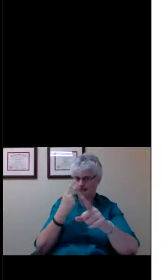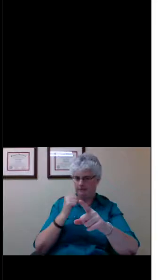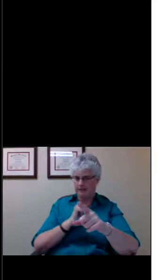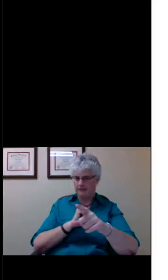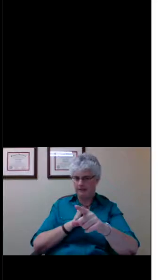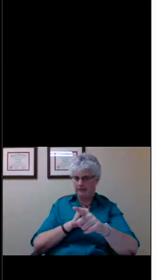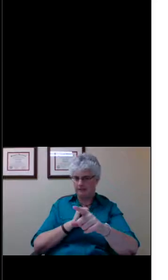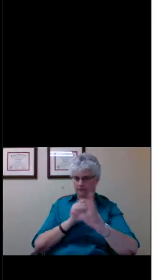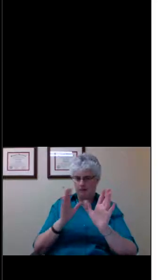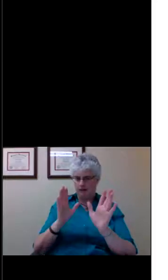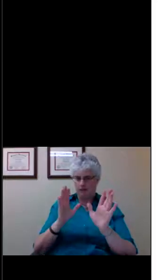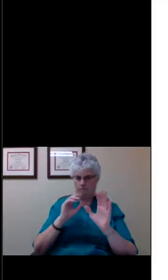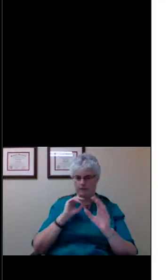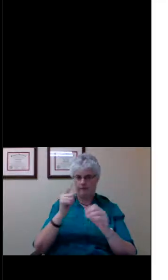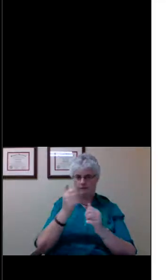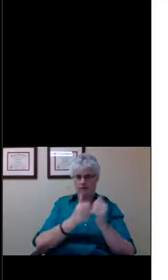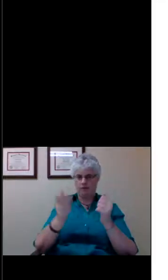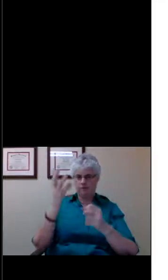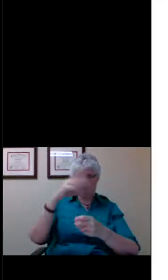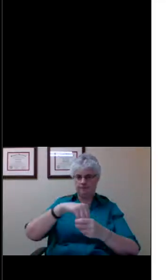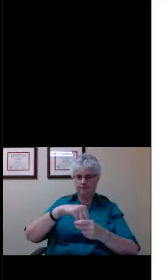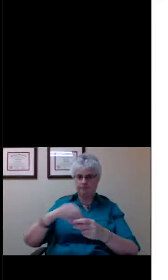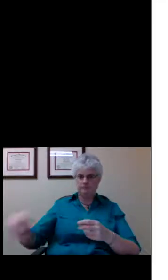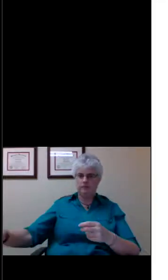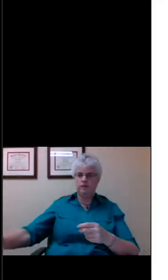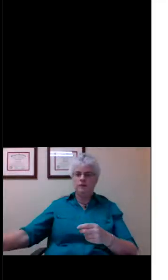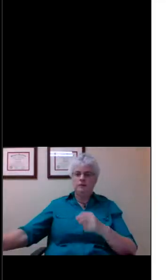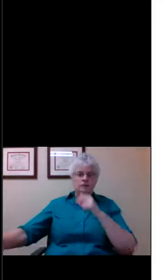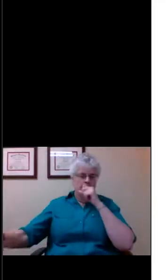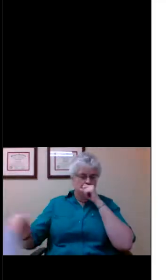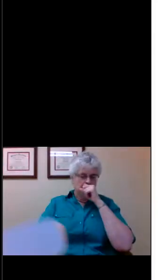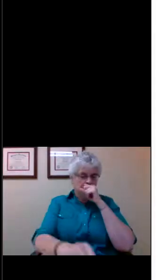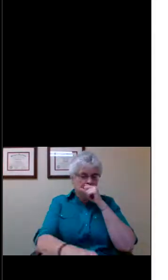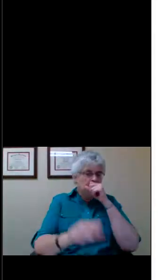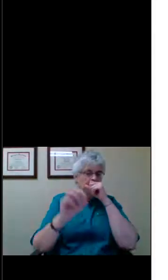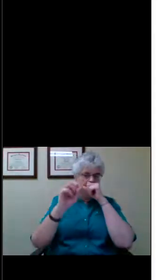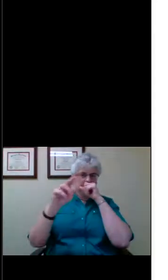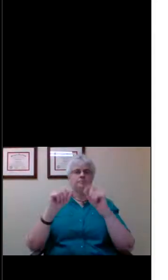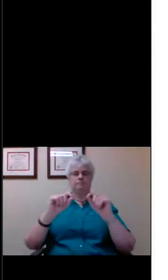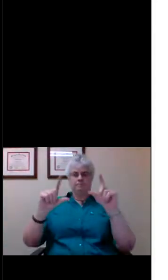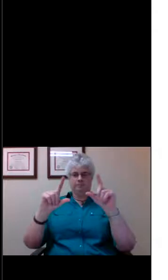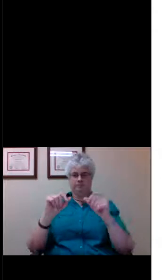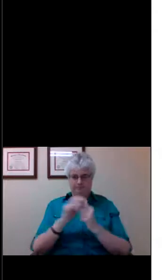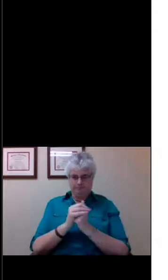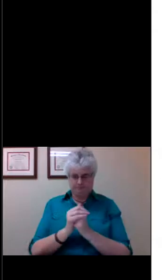just want to make sure because I can't see myself. [coughs]